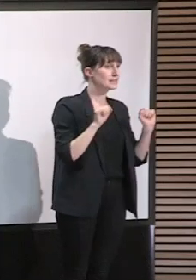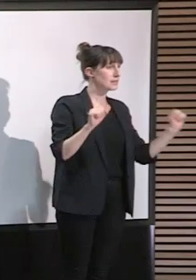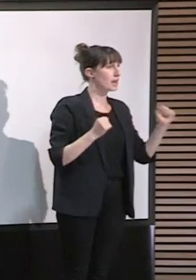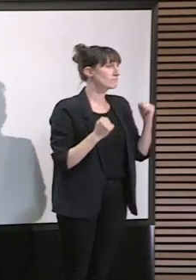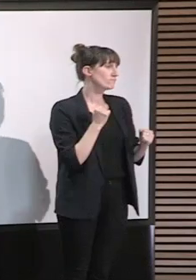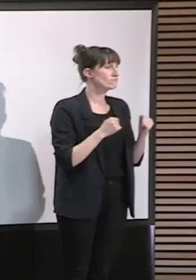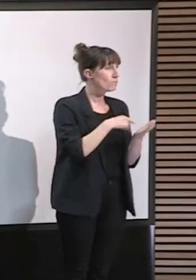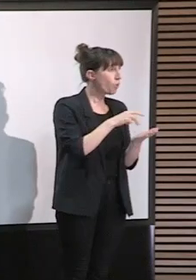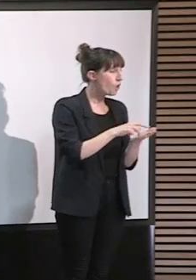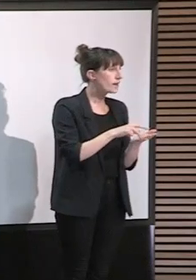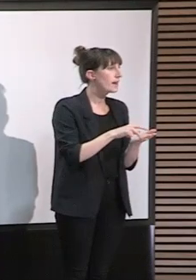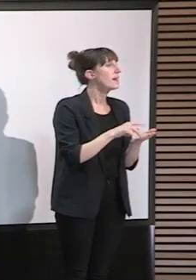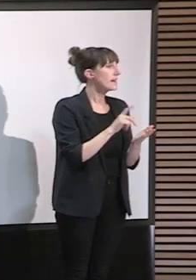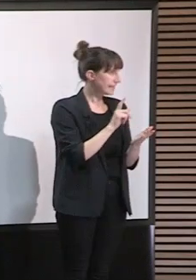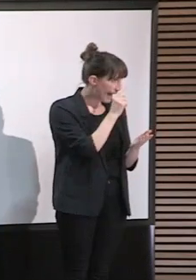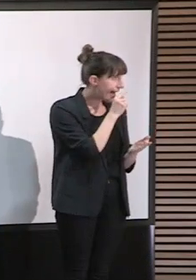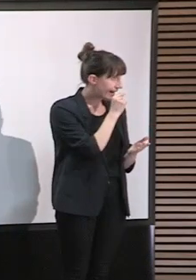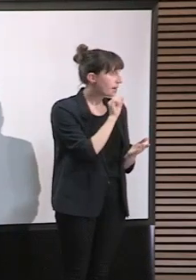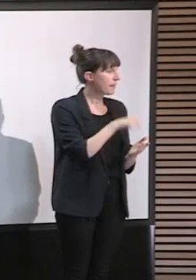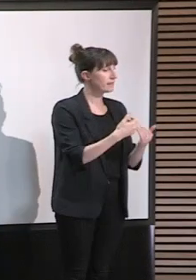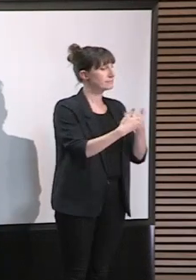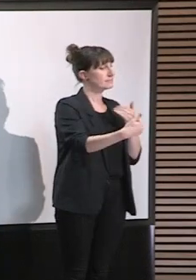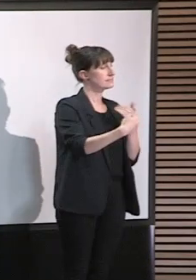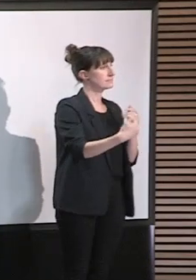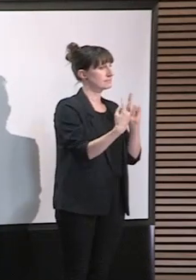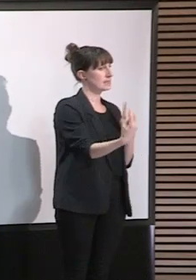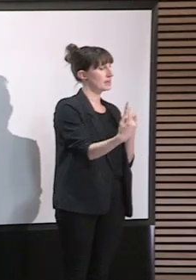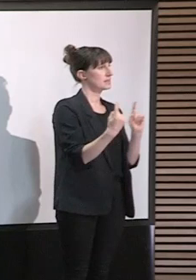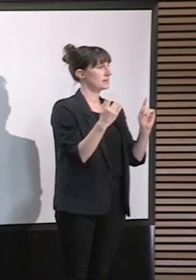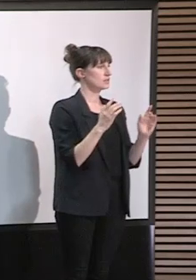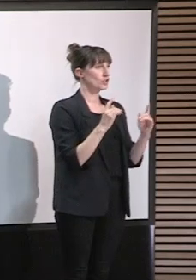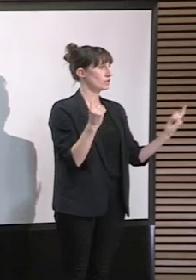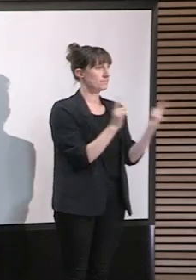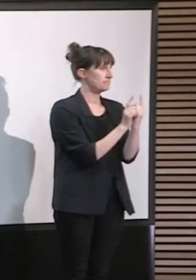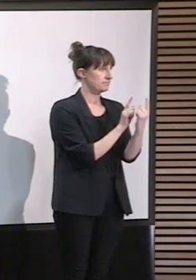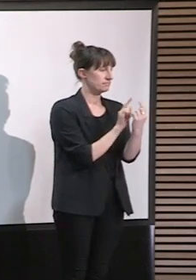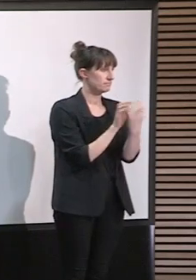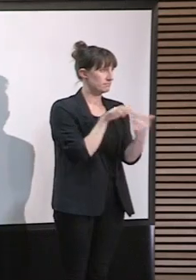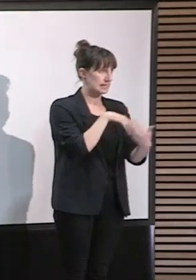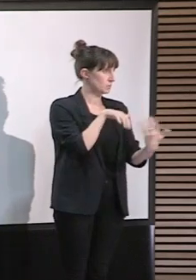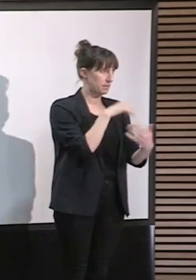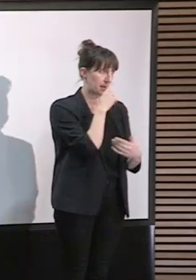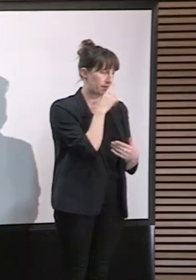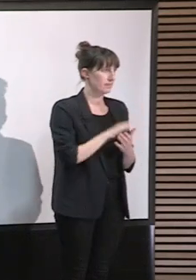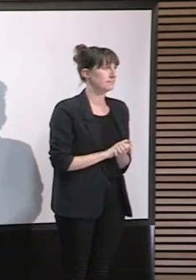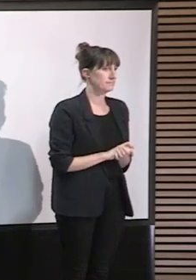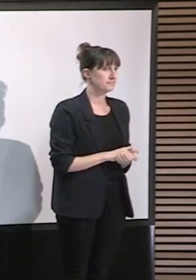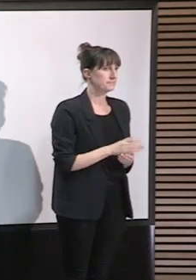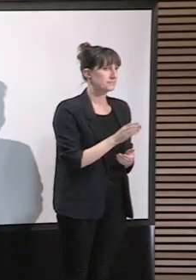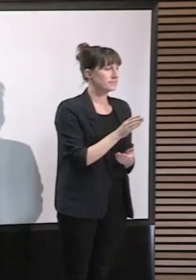your daily exercise, make sure you're maintaining social distancing whilst you're doing that. Follow the rules and we